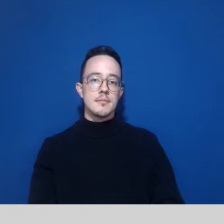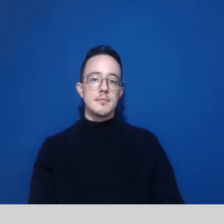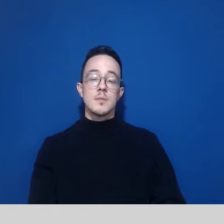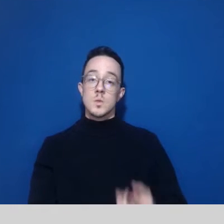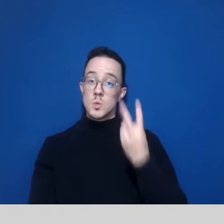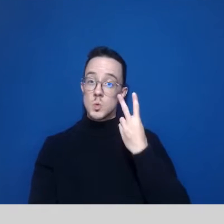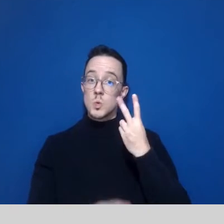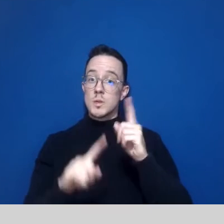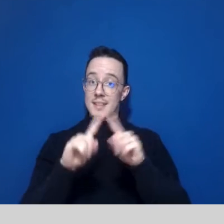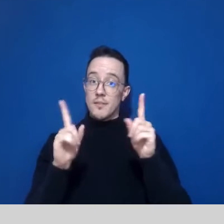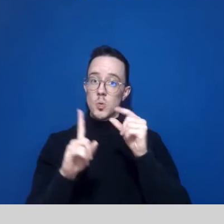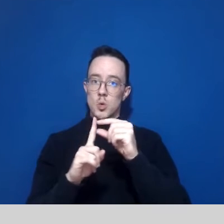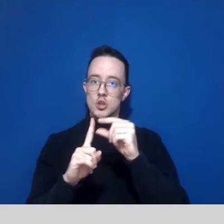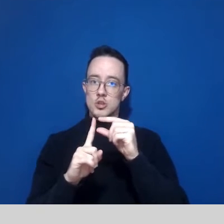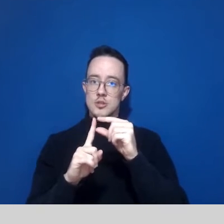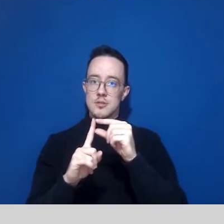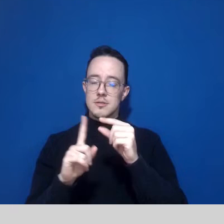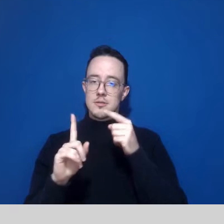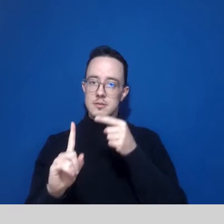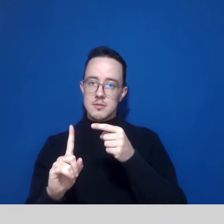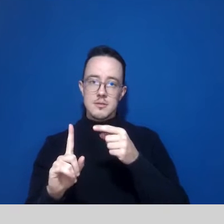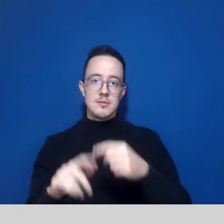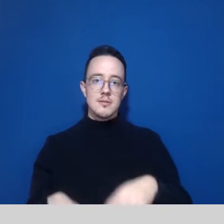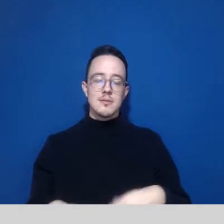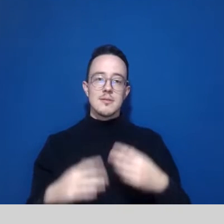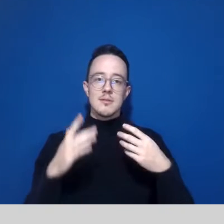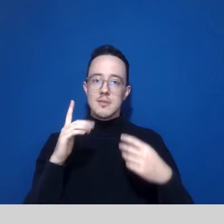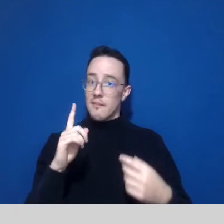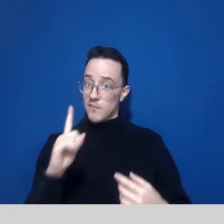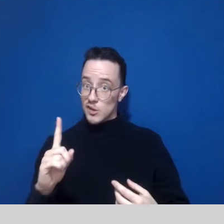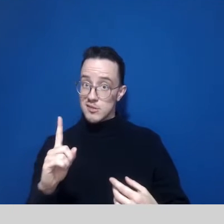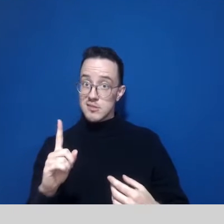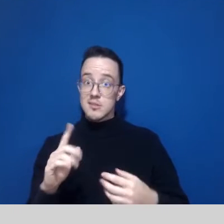The first one contains three letters, S, Ü and scharfes S.